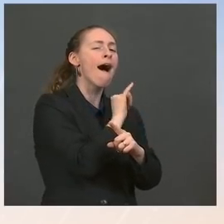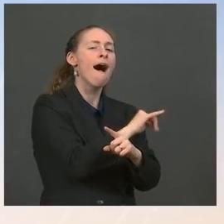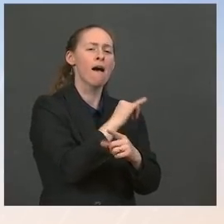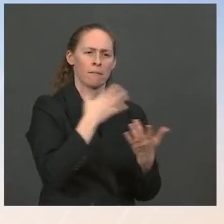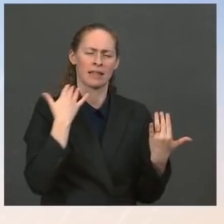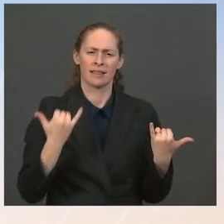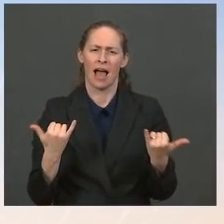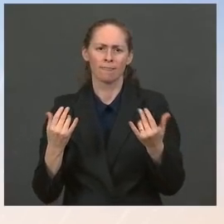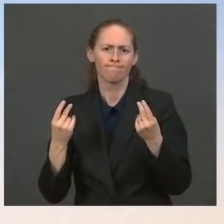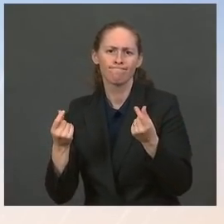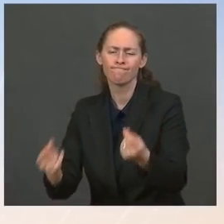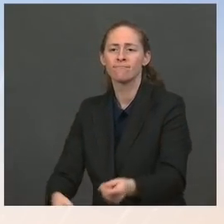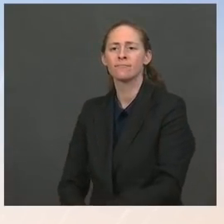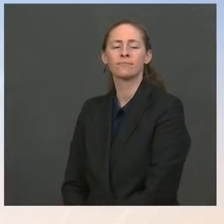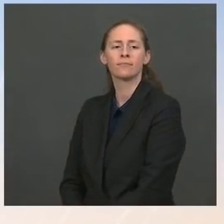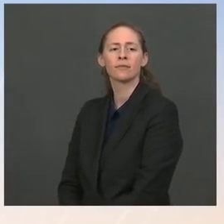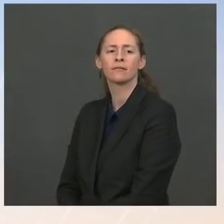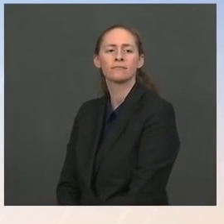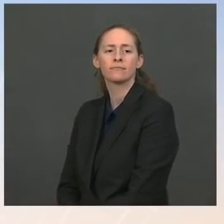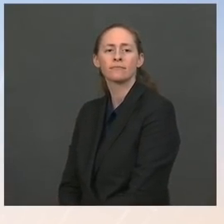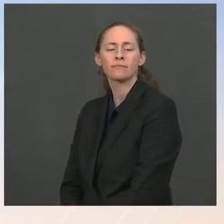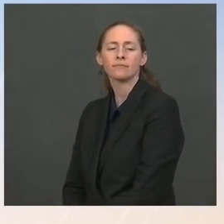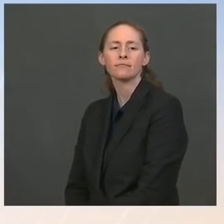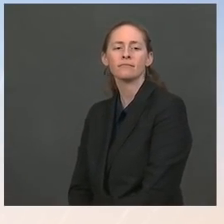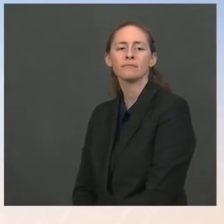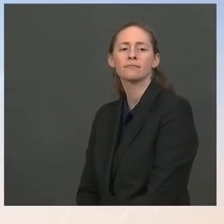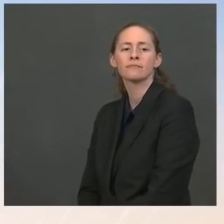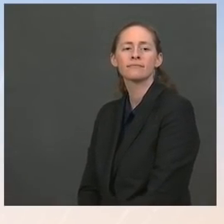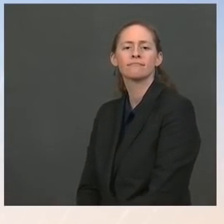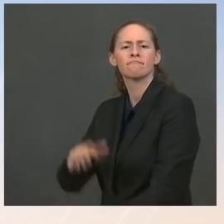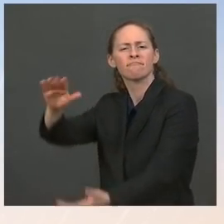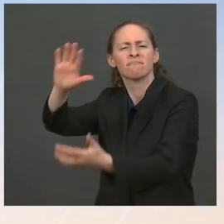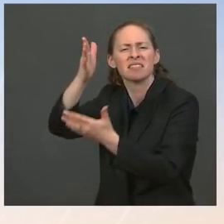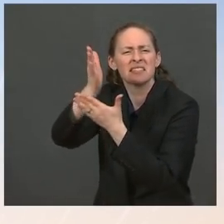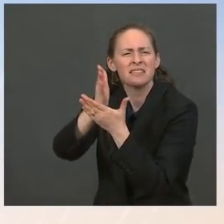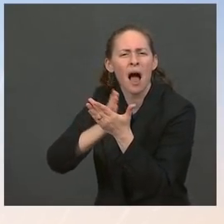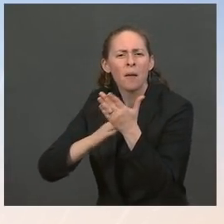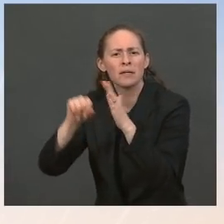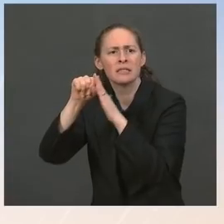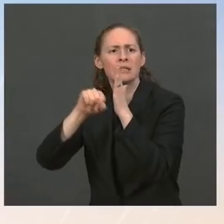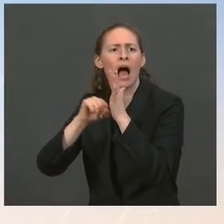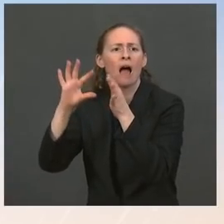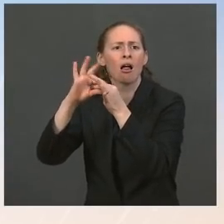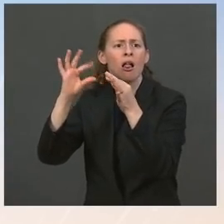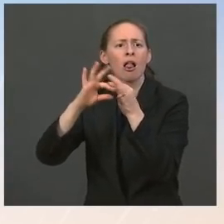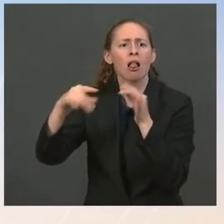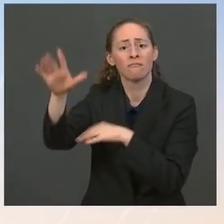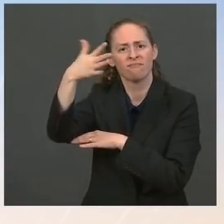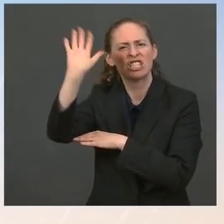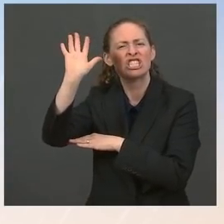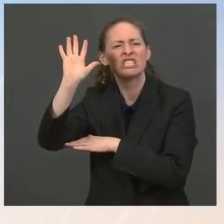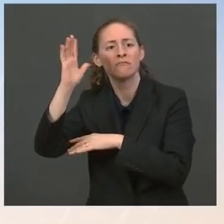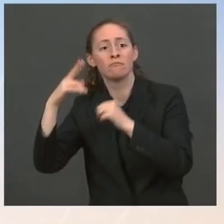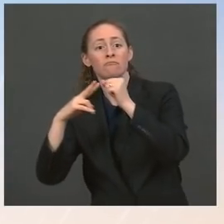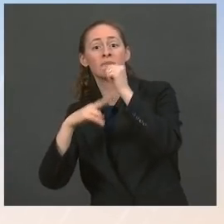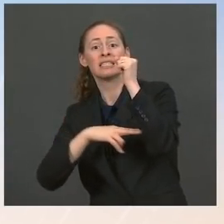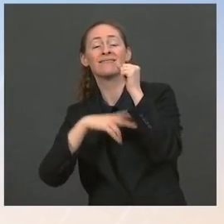for two or three years. So, when exactly can Americans expect to see a difference in their lives? Will it be two to three months, or will it be sometime sooner?